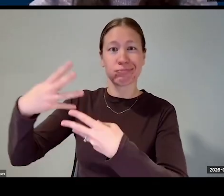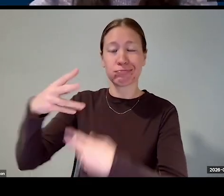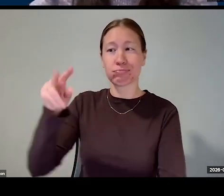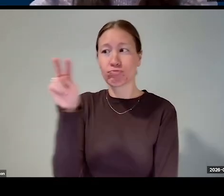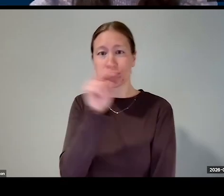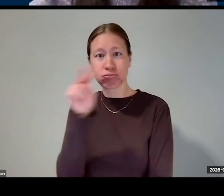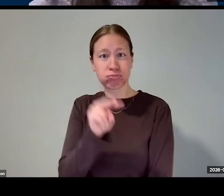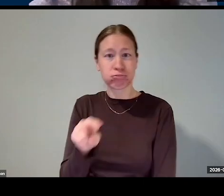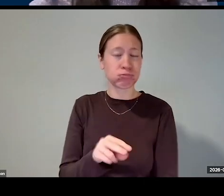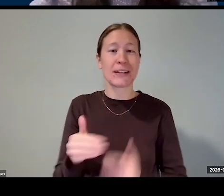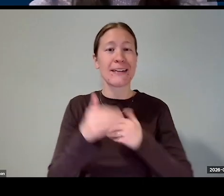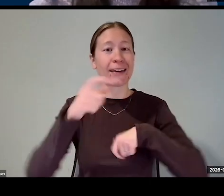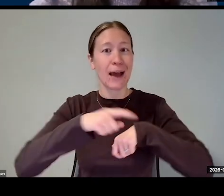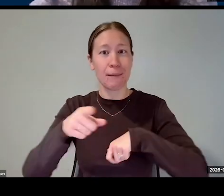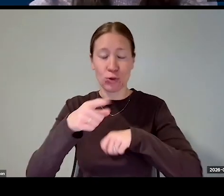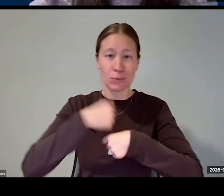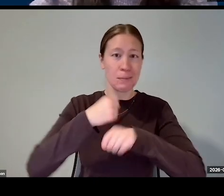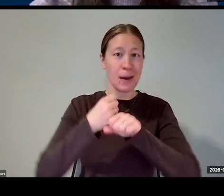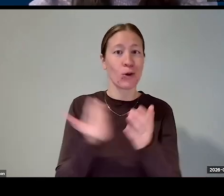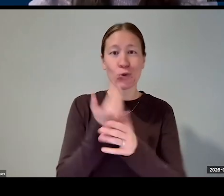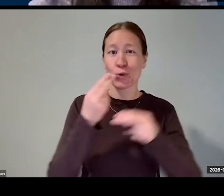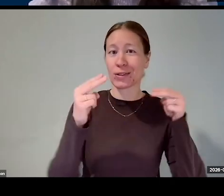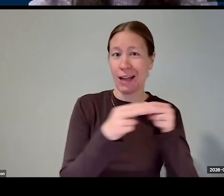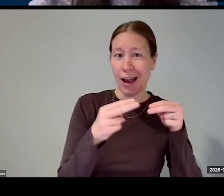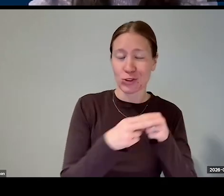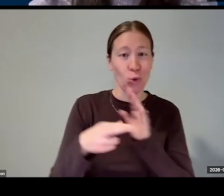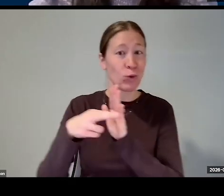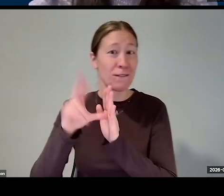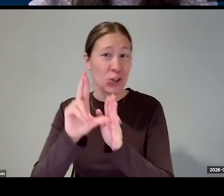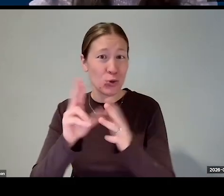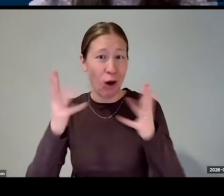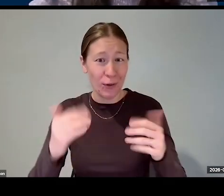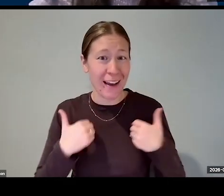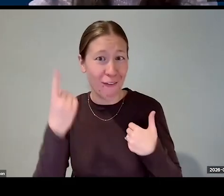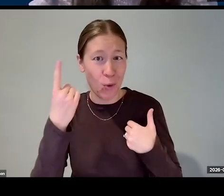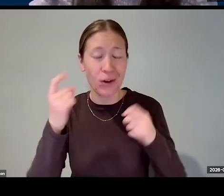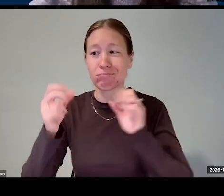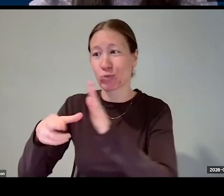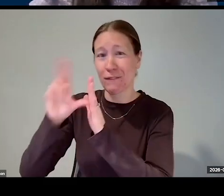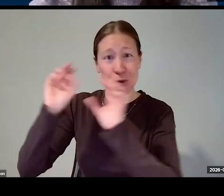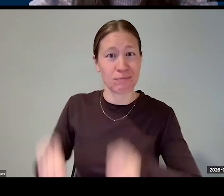a new slide deck or review an existing one. So feel free to check any of these resources out.